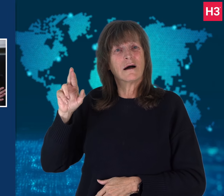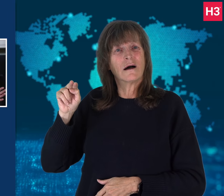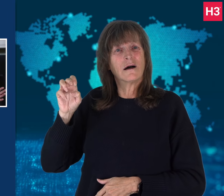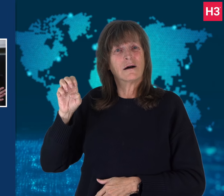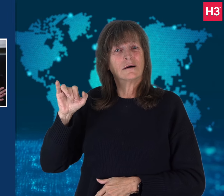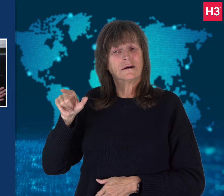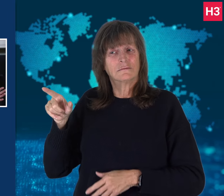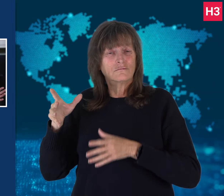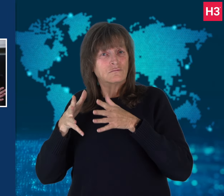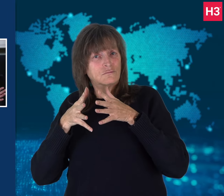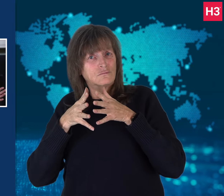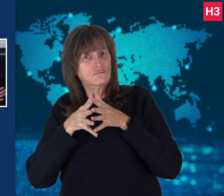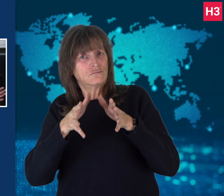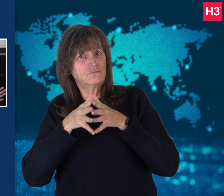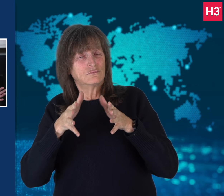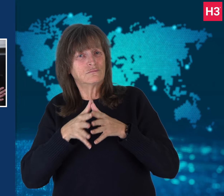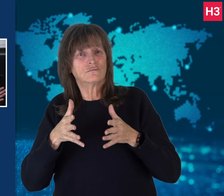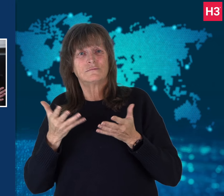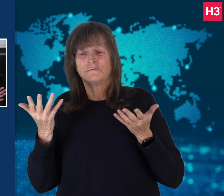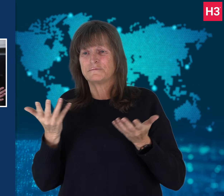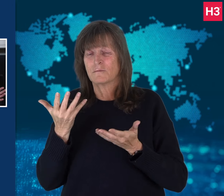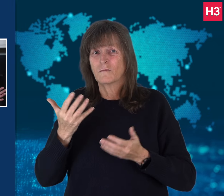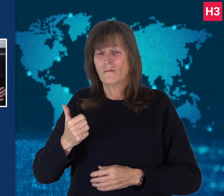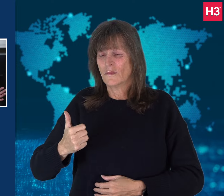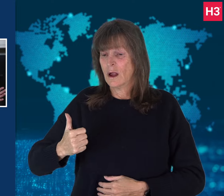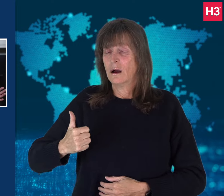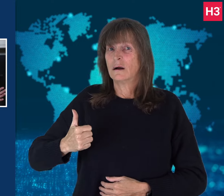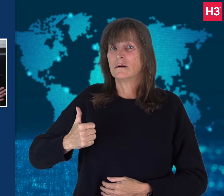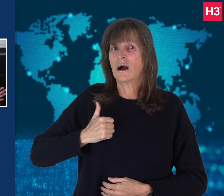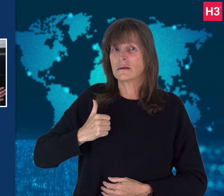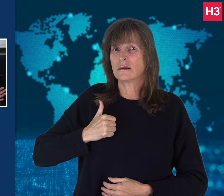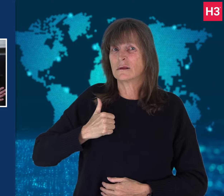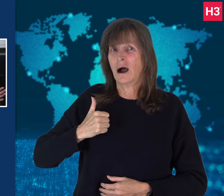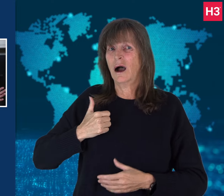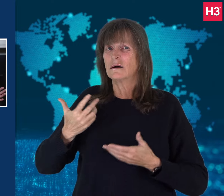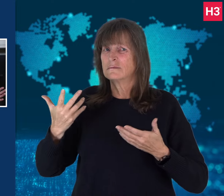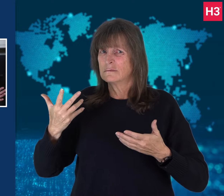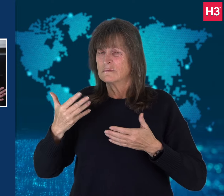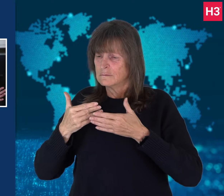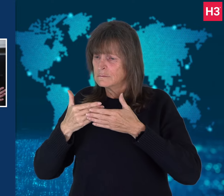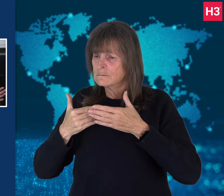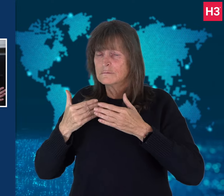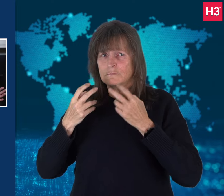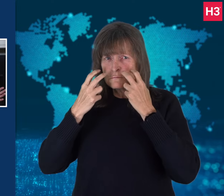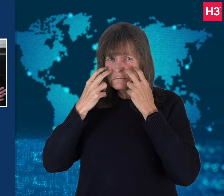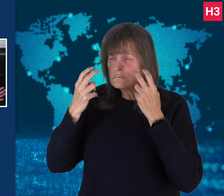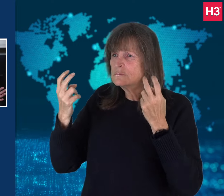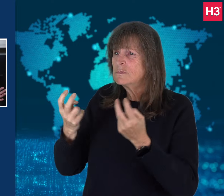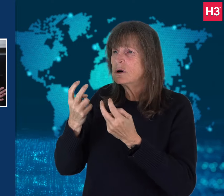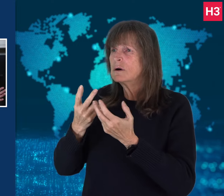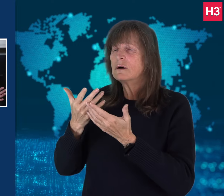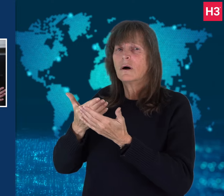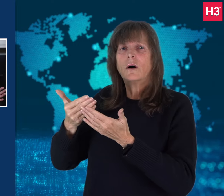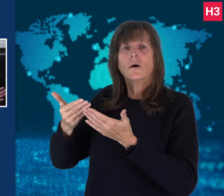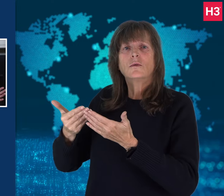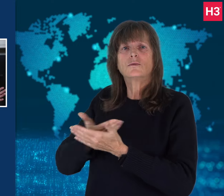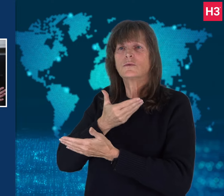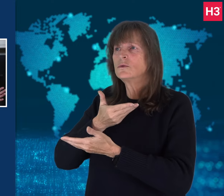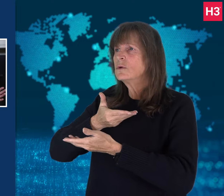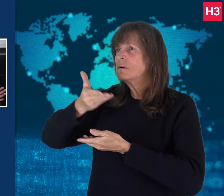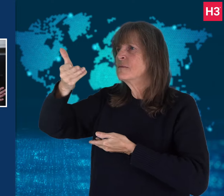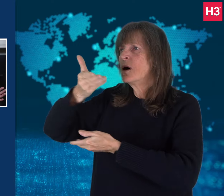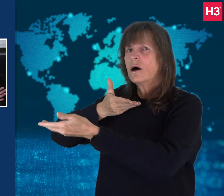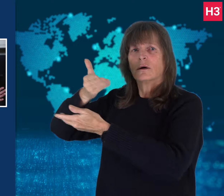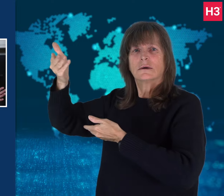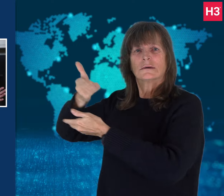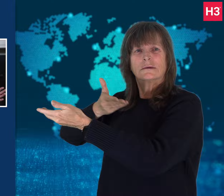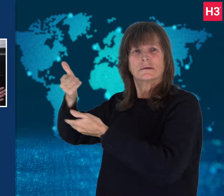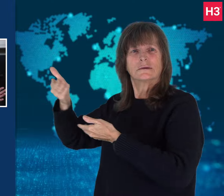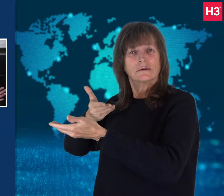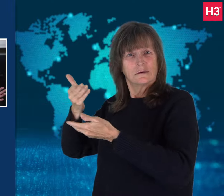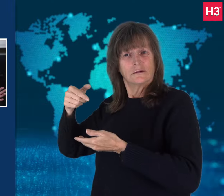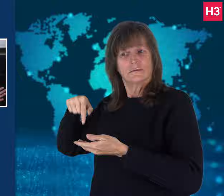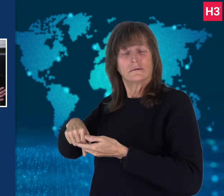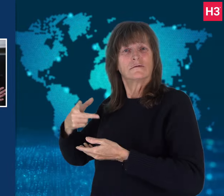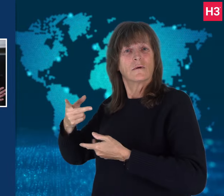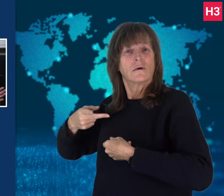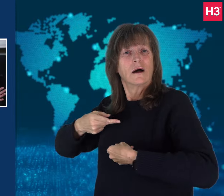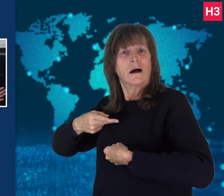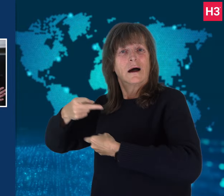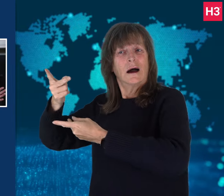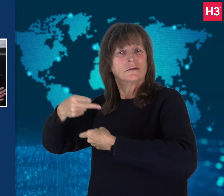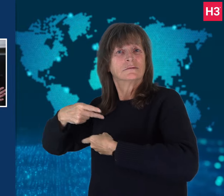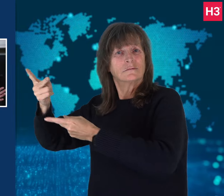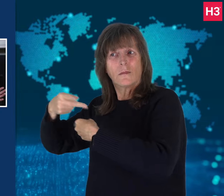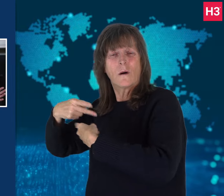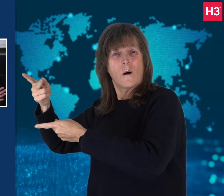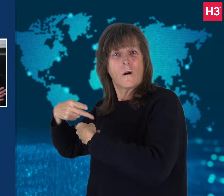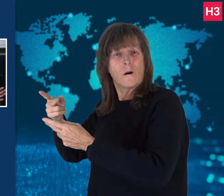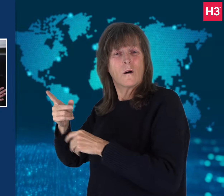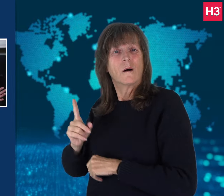said Canada will look for new markets for its exports but will also